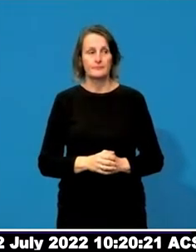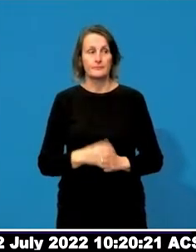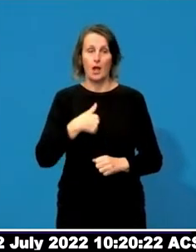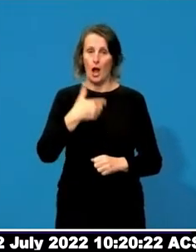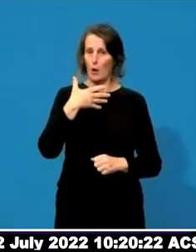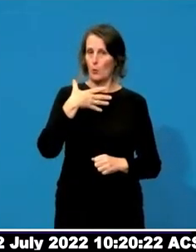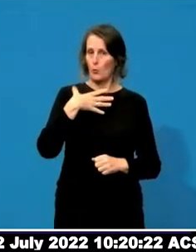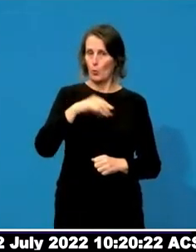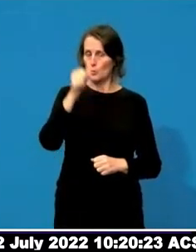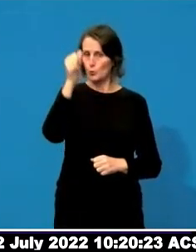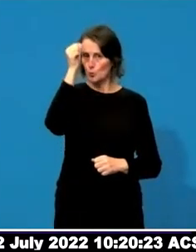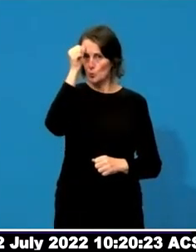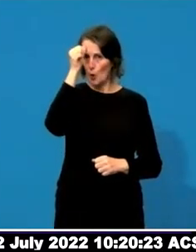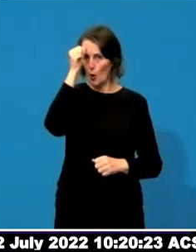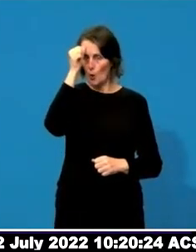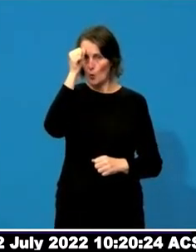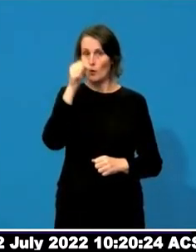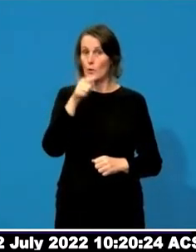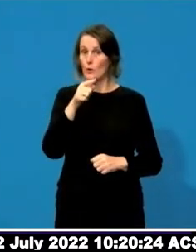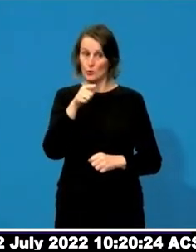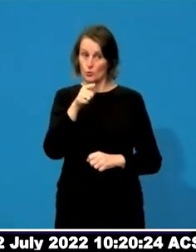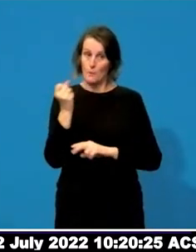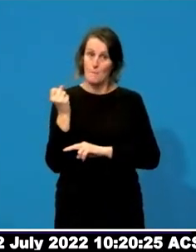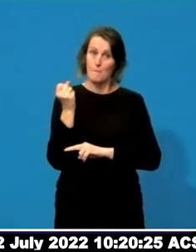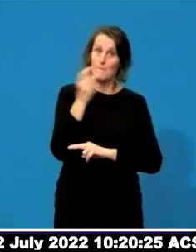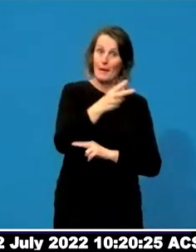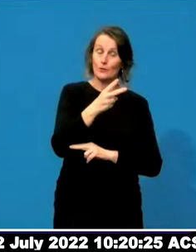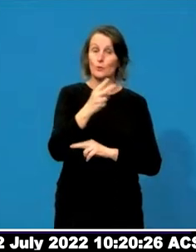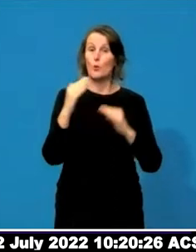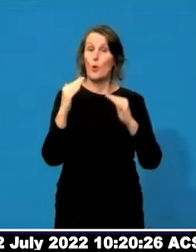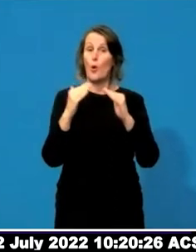since you've been back to your hometown in Queensland.